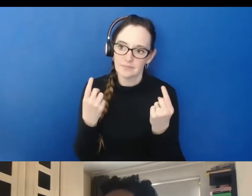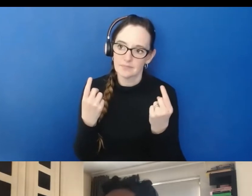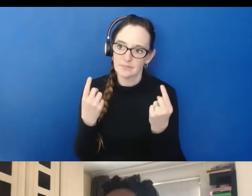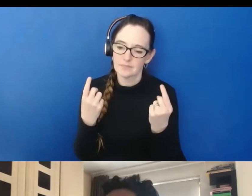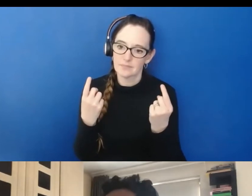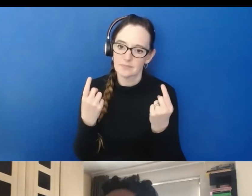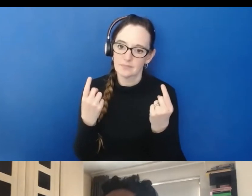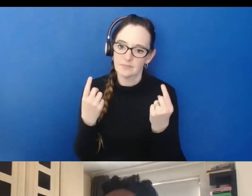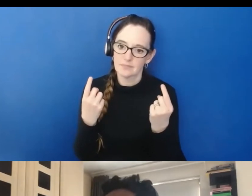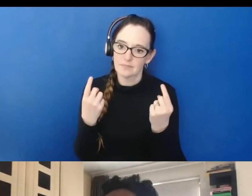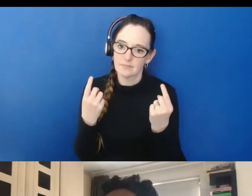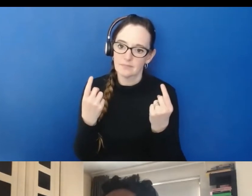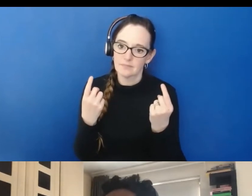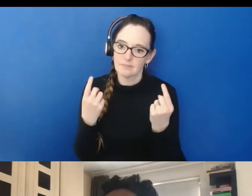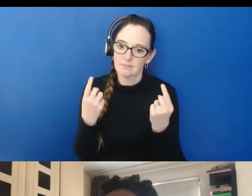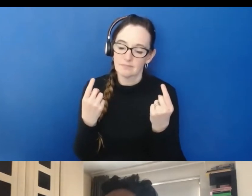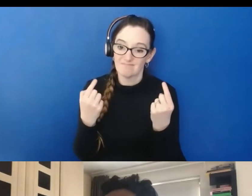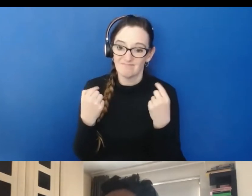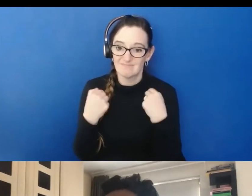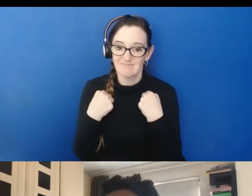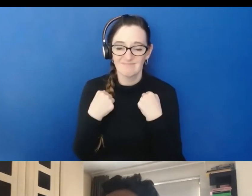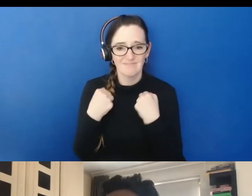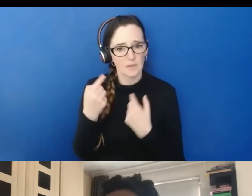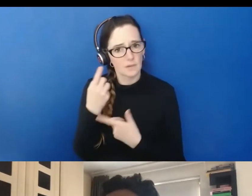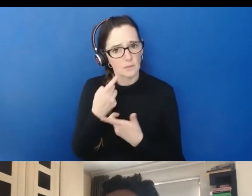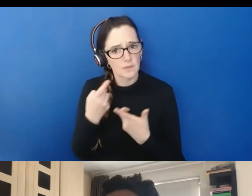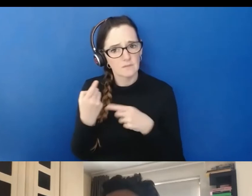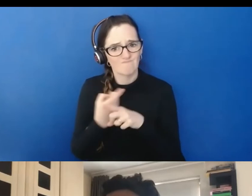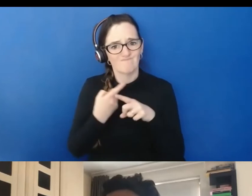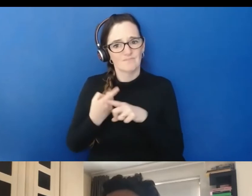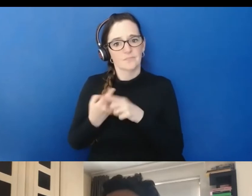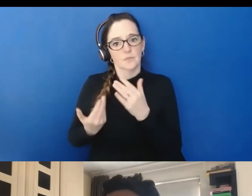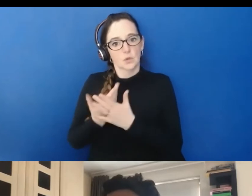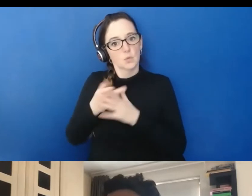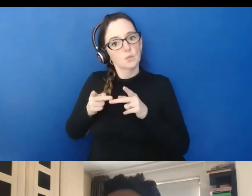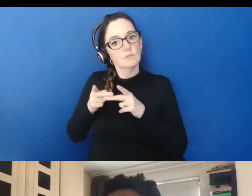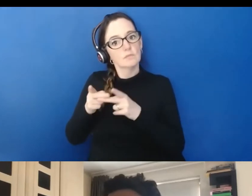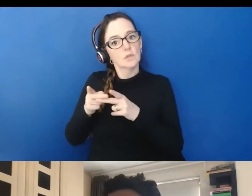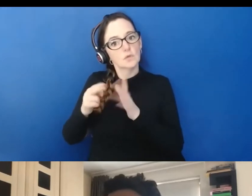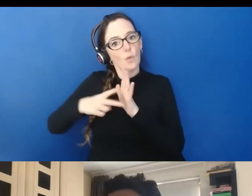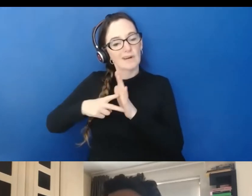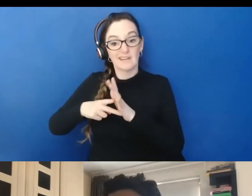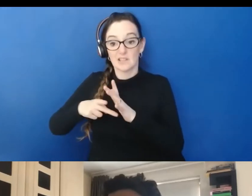when we're talking about new modes of organisations through technologies like DAO s, like blockchain